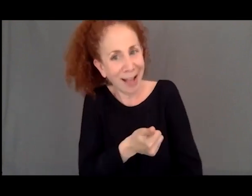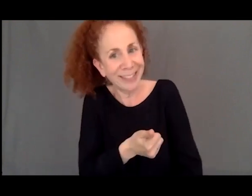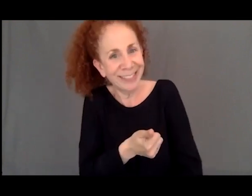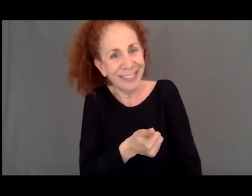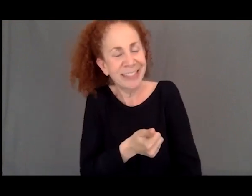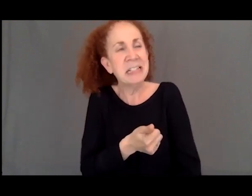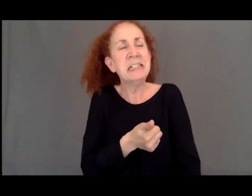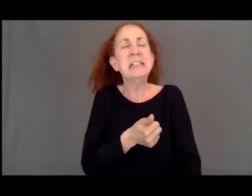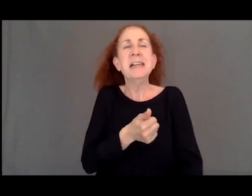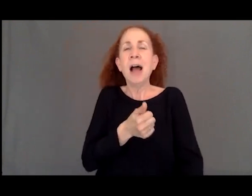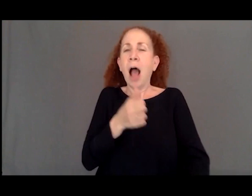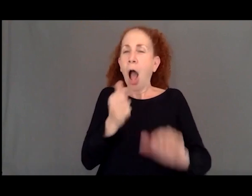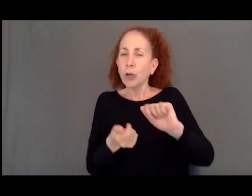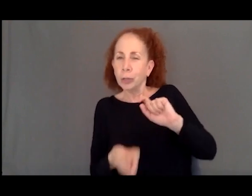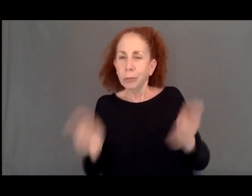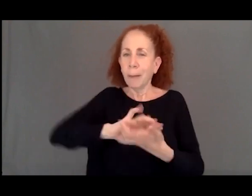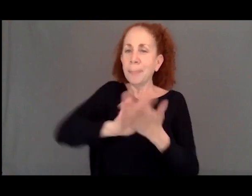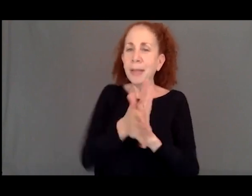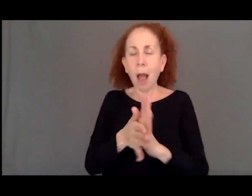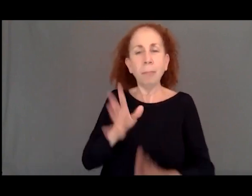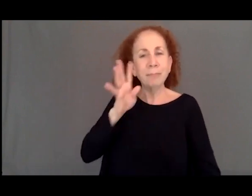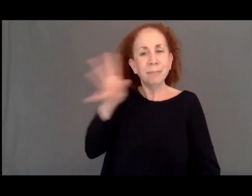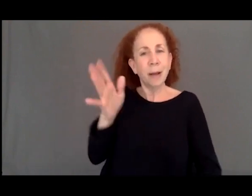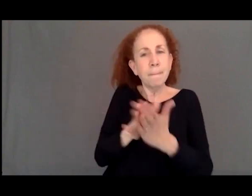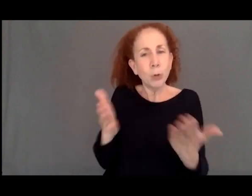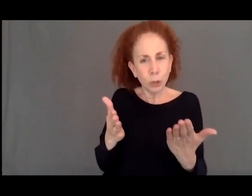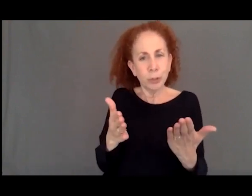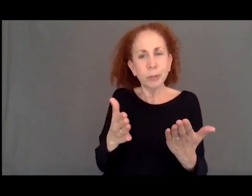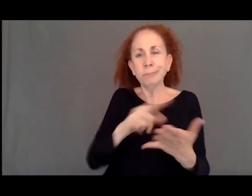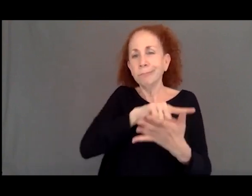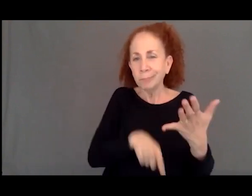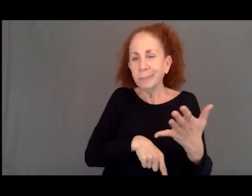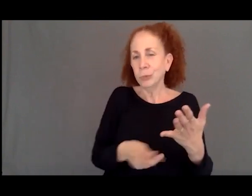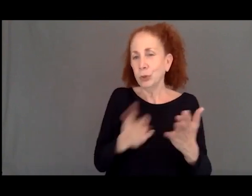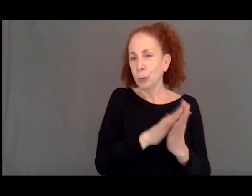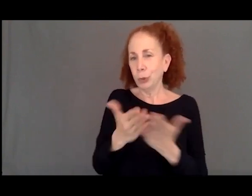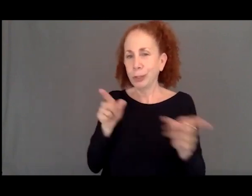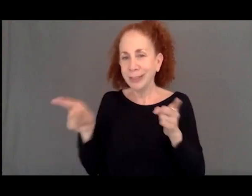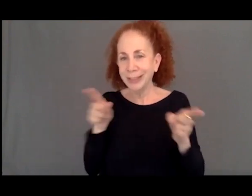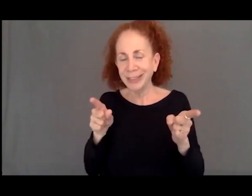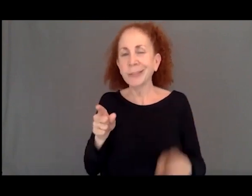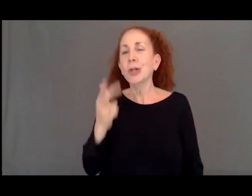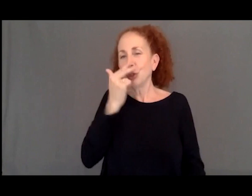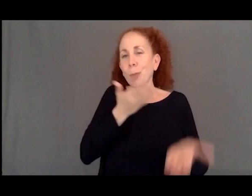I was able to try to turn that into a fictional set of devices in these novels. And so that's where the humor comes from,